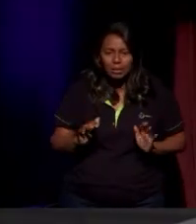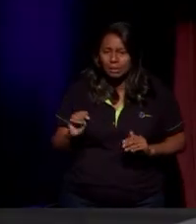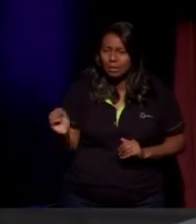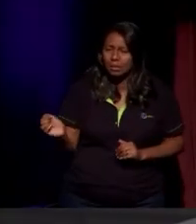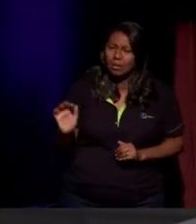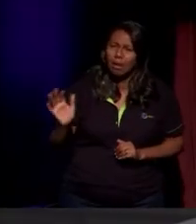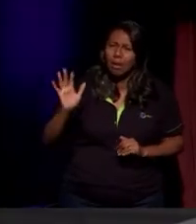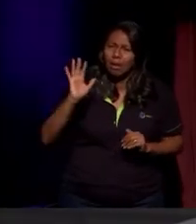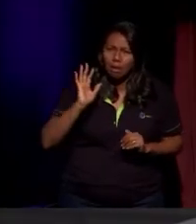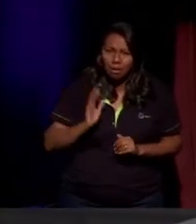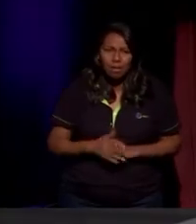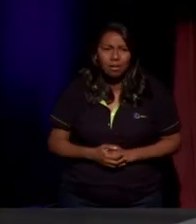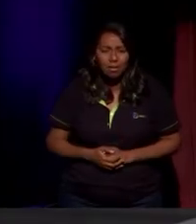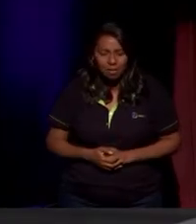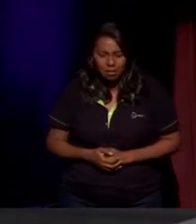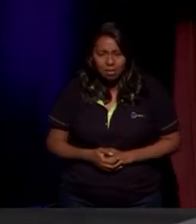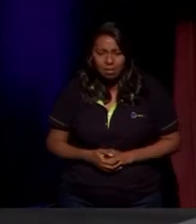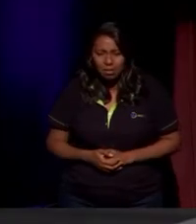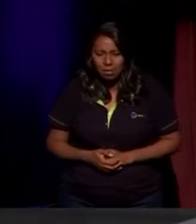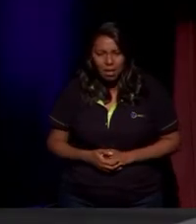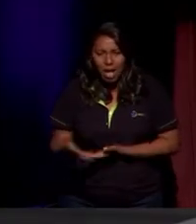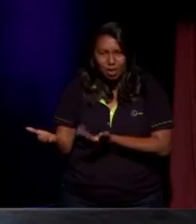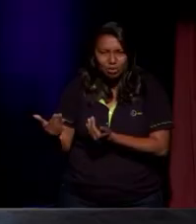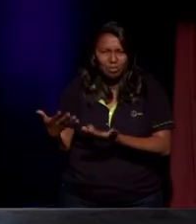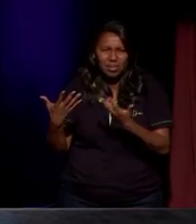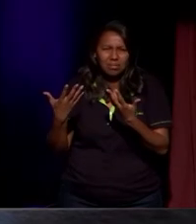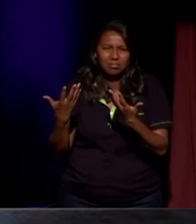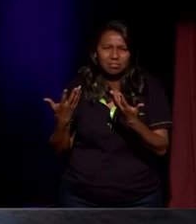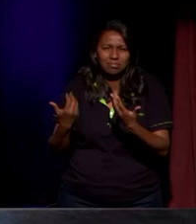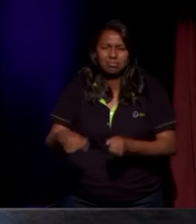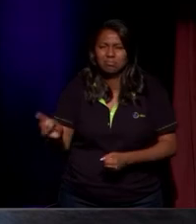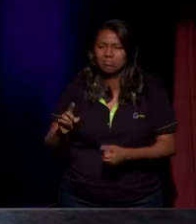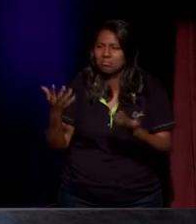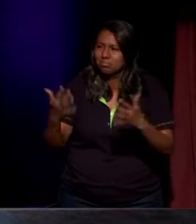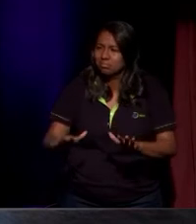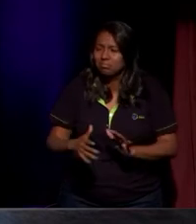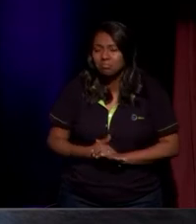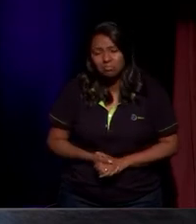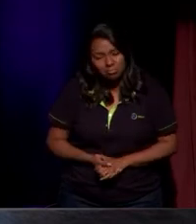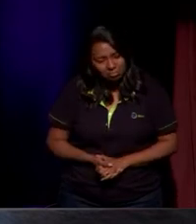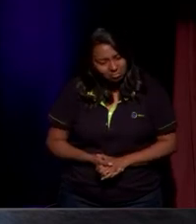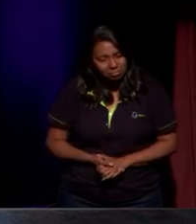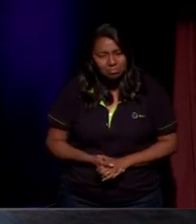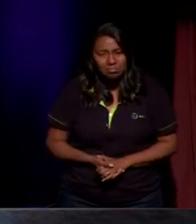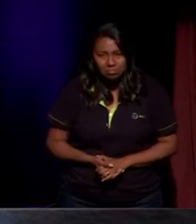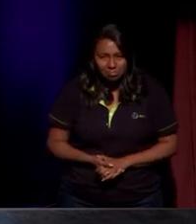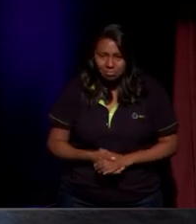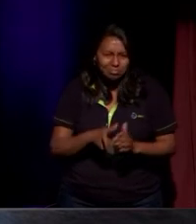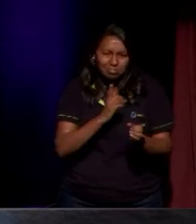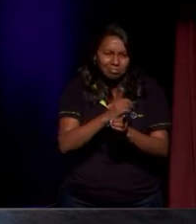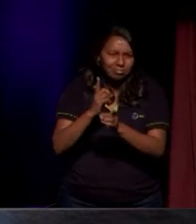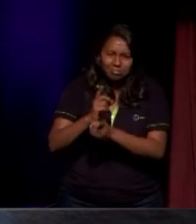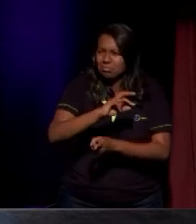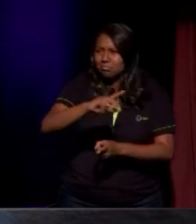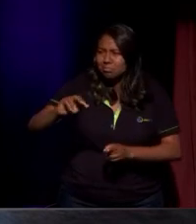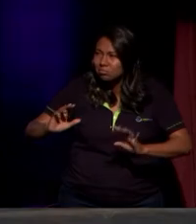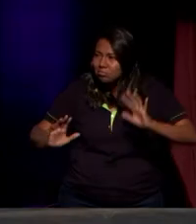that young people do not follow this process. Then we find several situations.